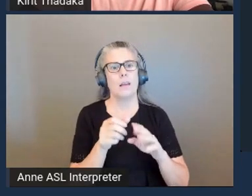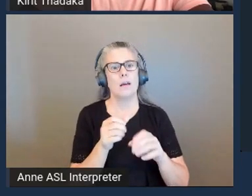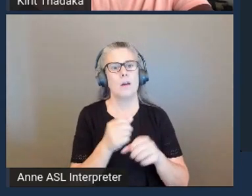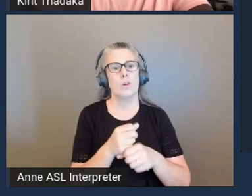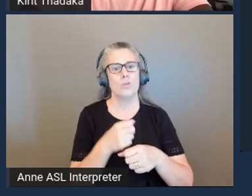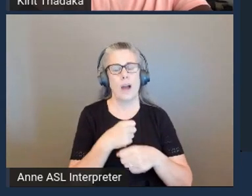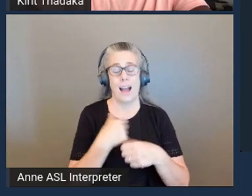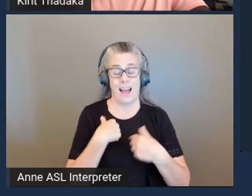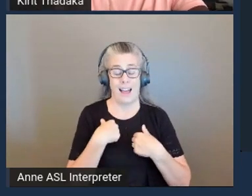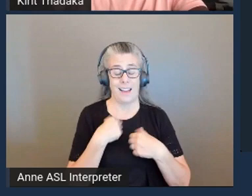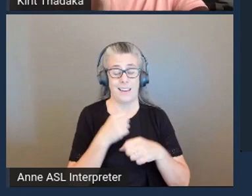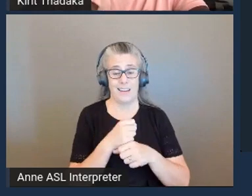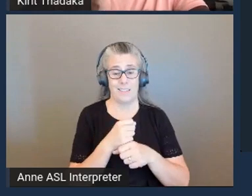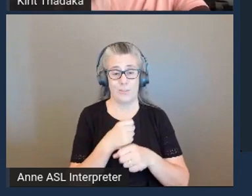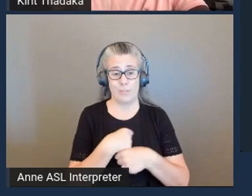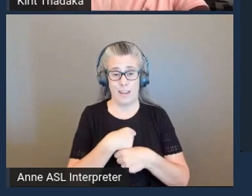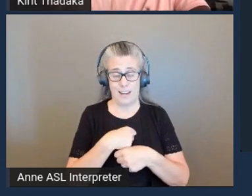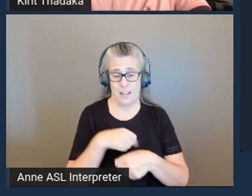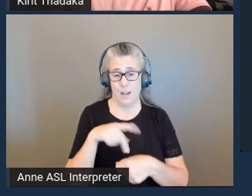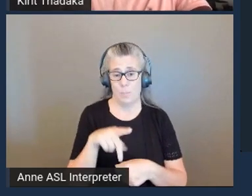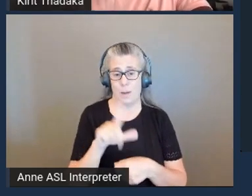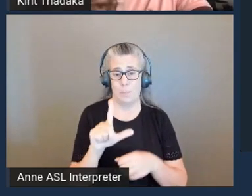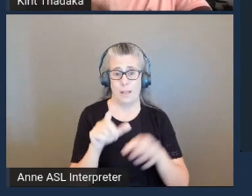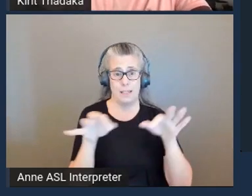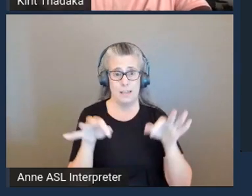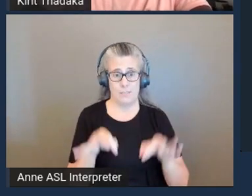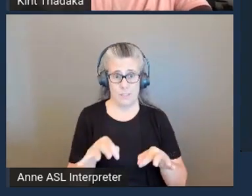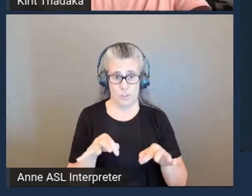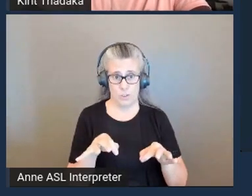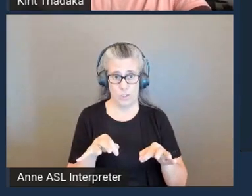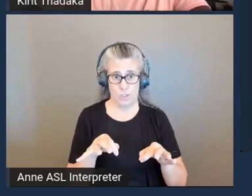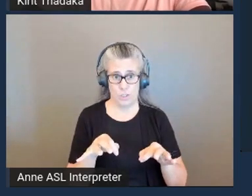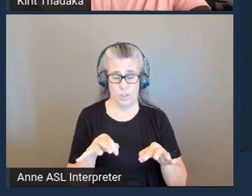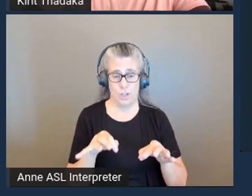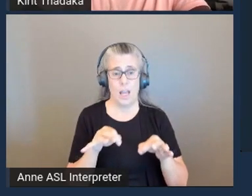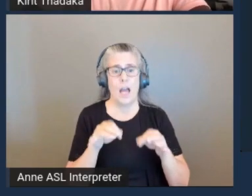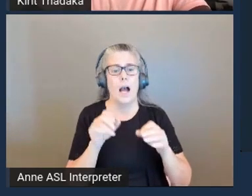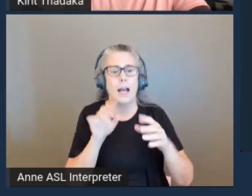so here I can actually look at all the steps in the pipeline